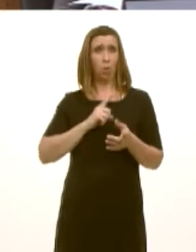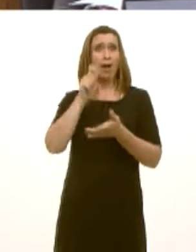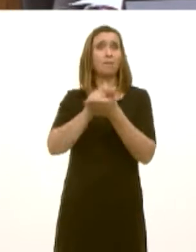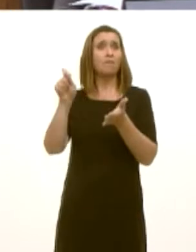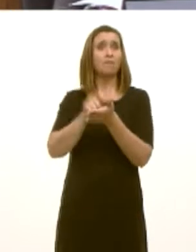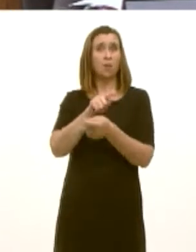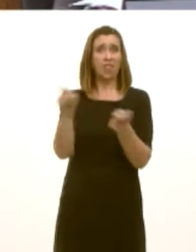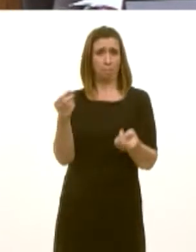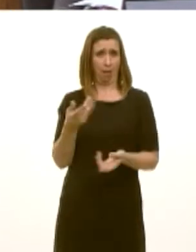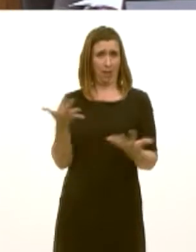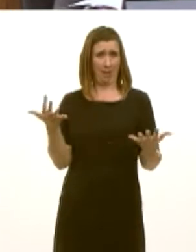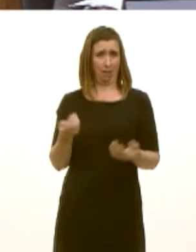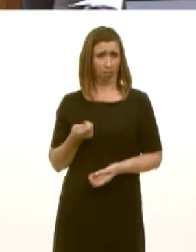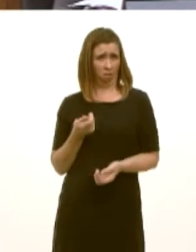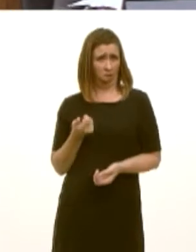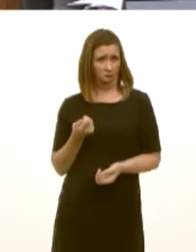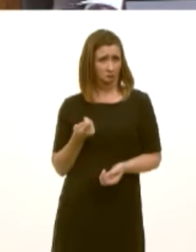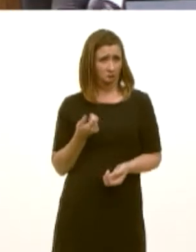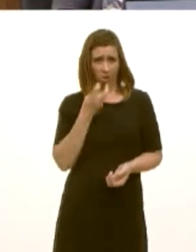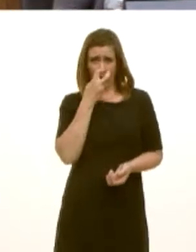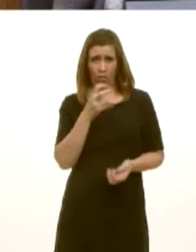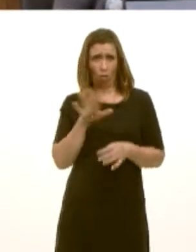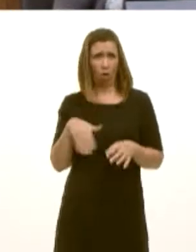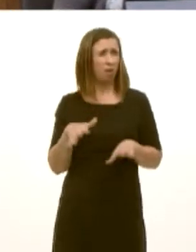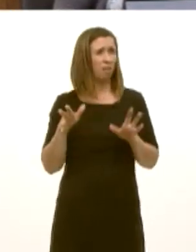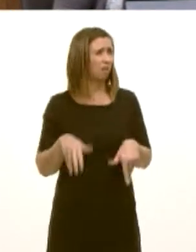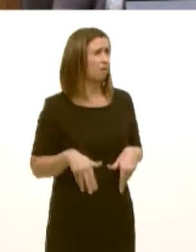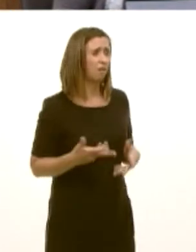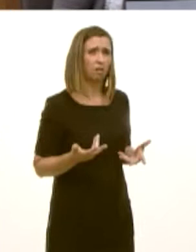As regards the devolution of policing, may I remind the Member, of course, that this